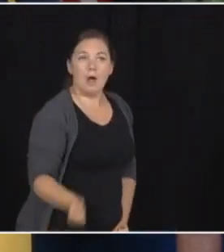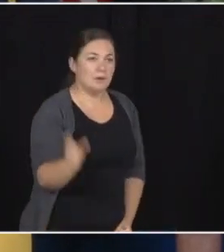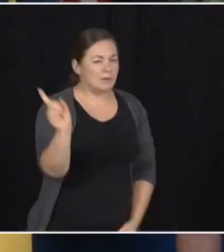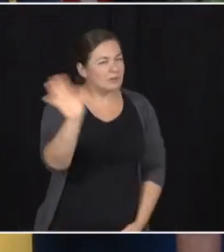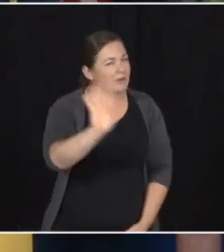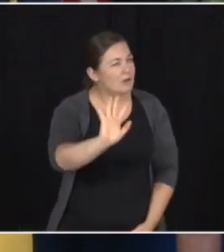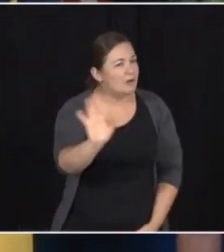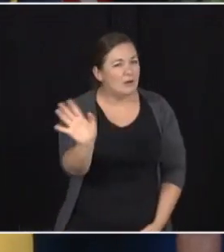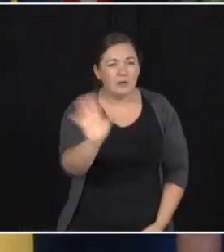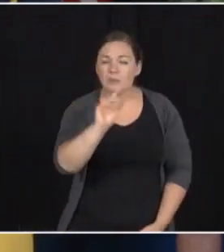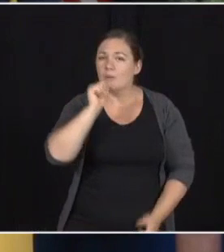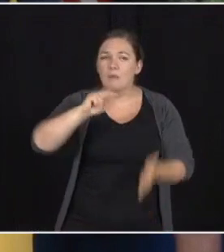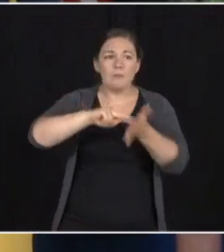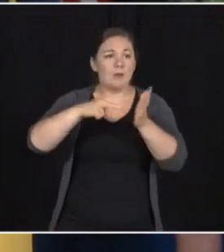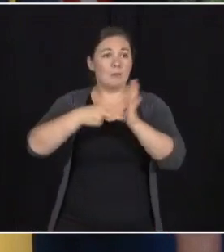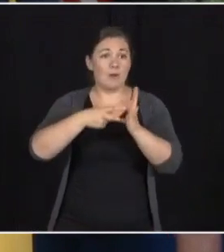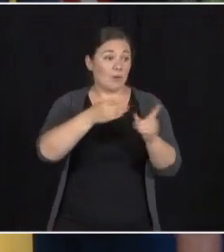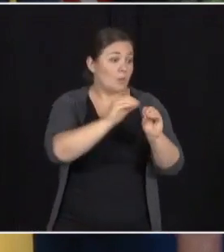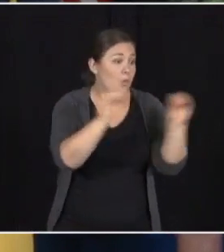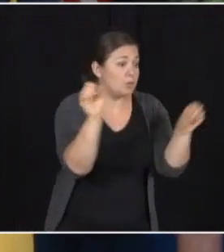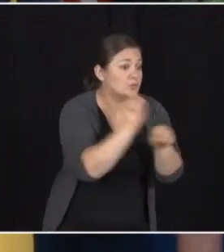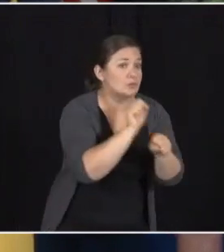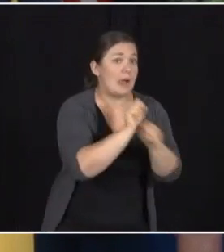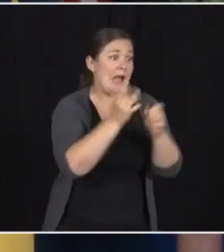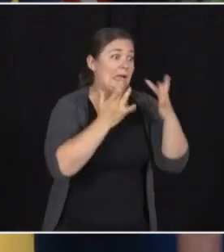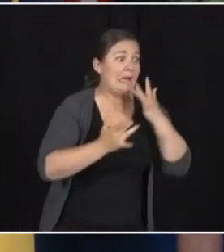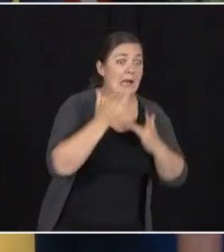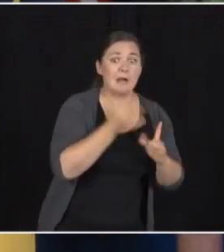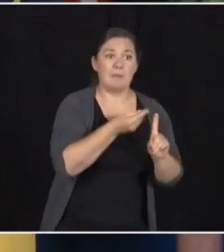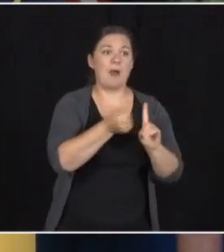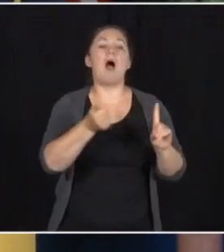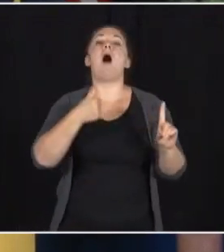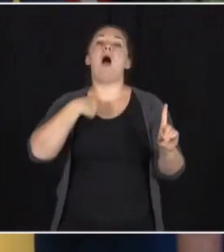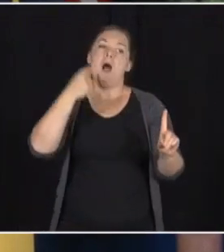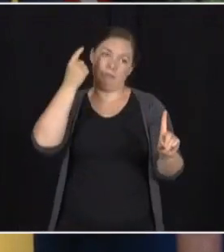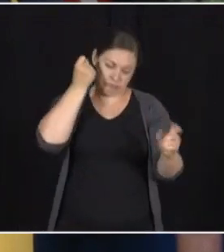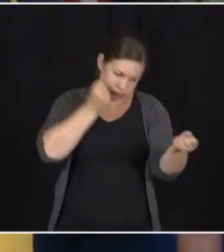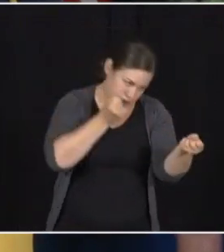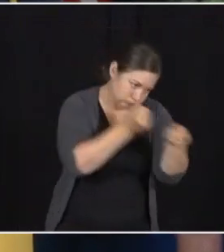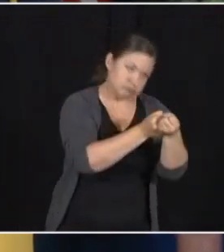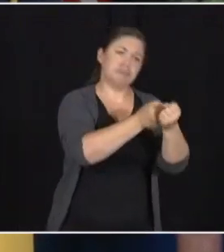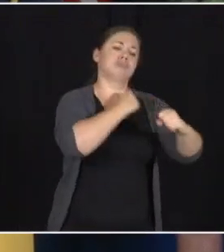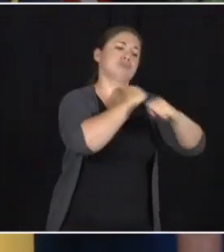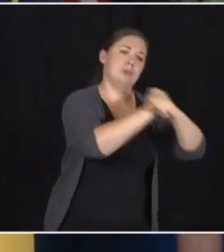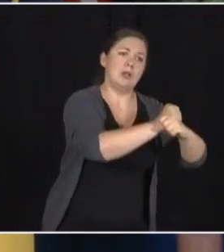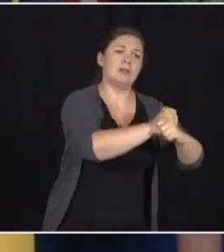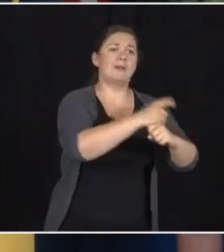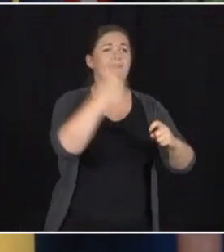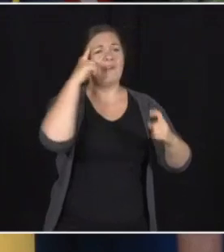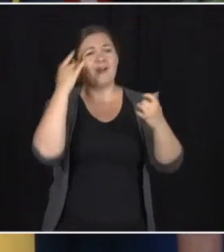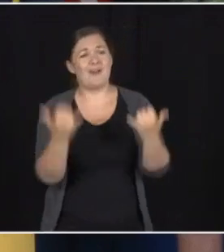You've got to get morals and scruples. Like come on. That wasn't the purpose. The purpose was when people were really,